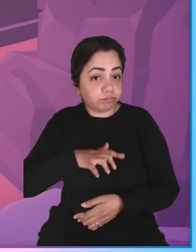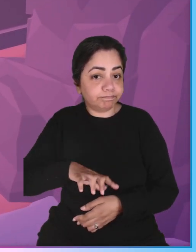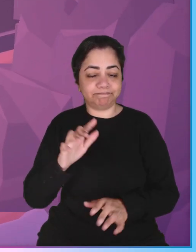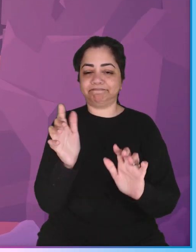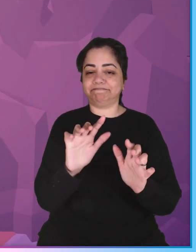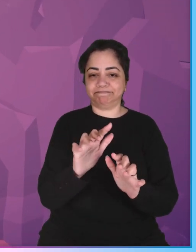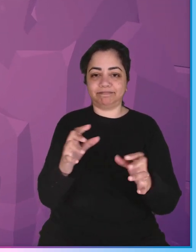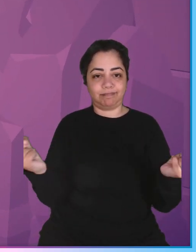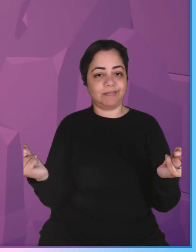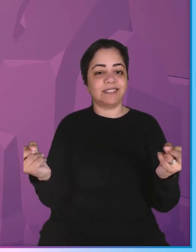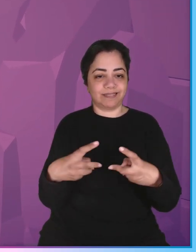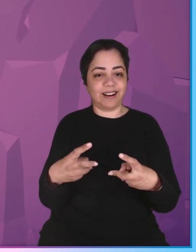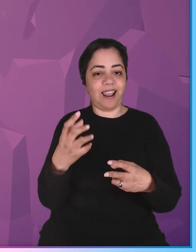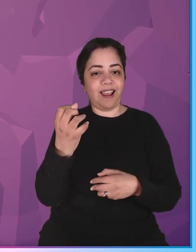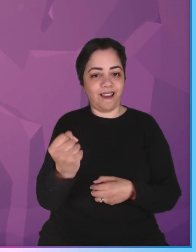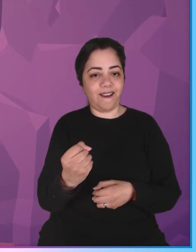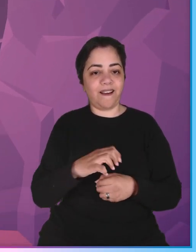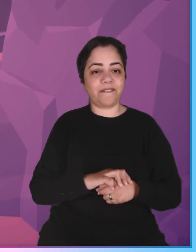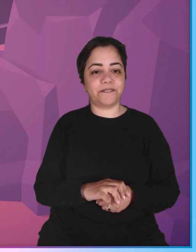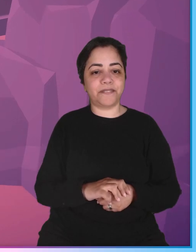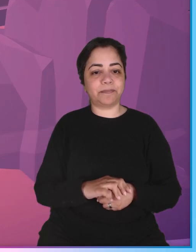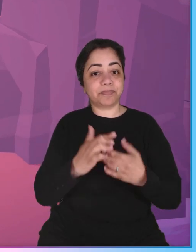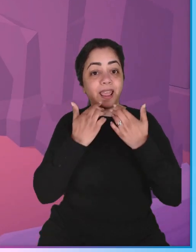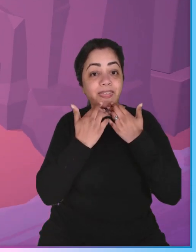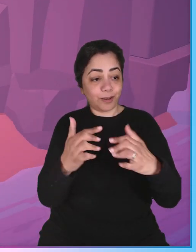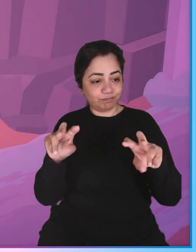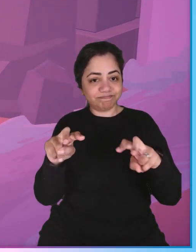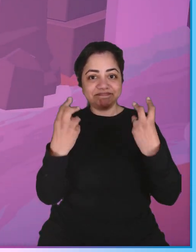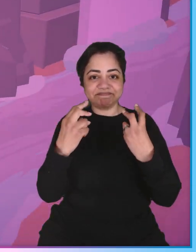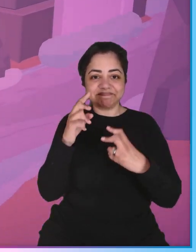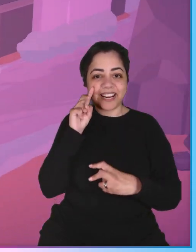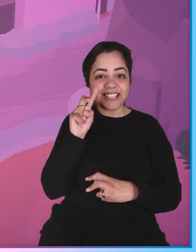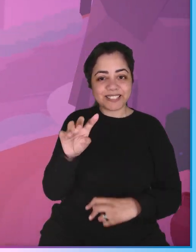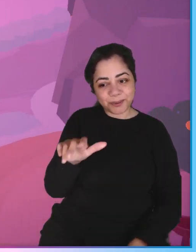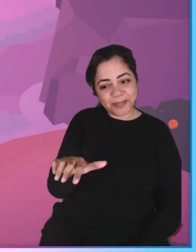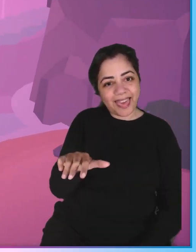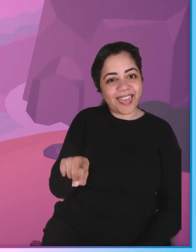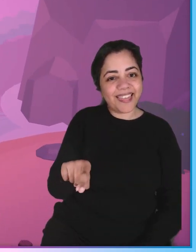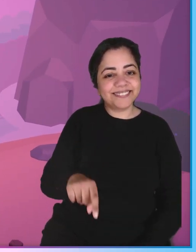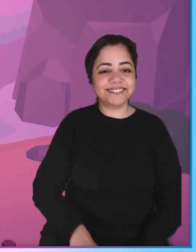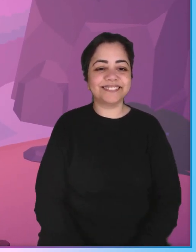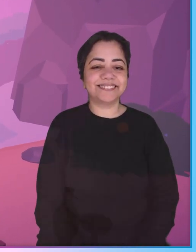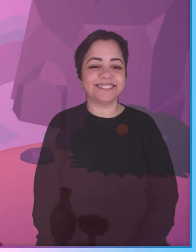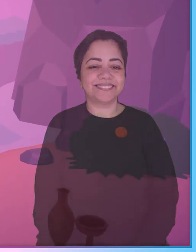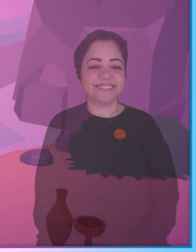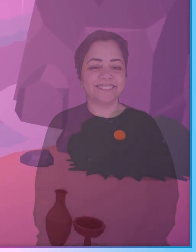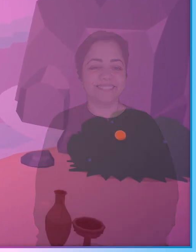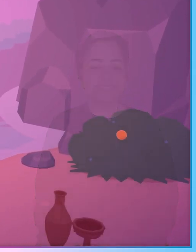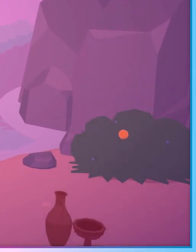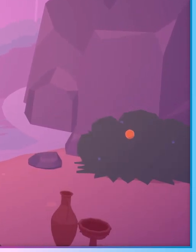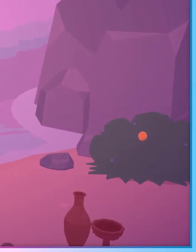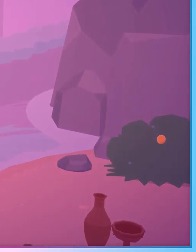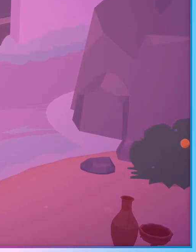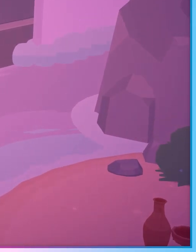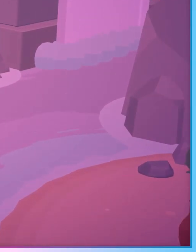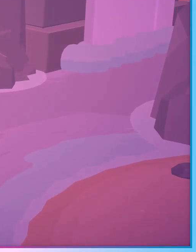Mythwrecked includes captions for ambient and environment sound effects so you can feel immersed in the vibrant surroundings, with or without sound.